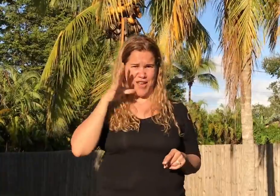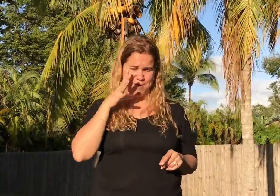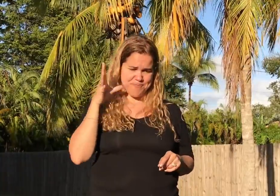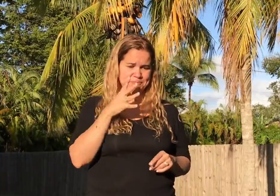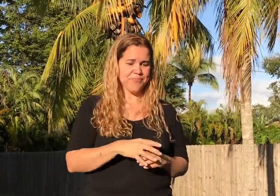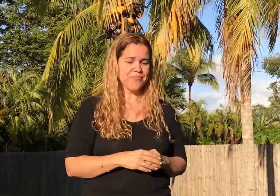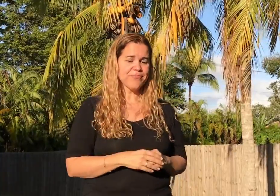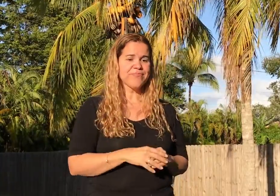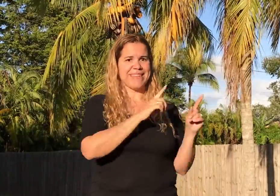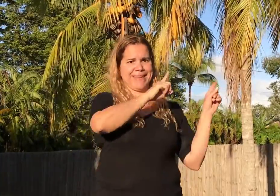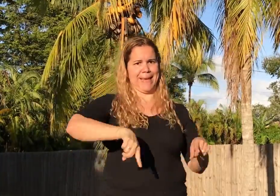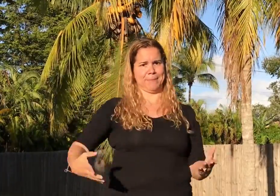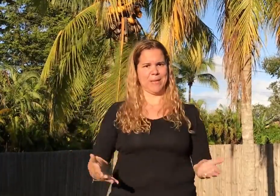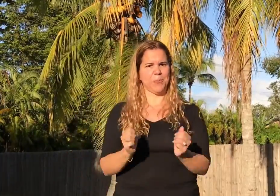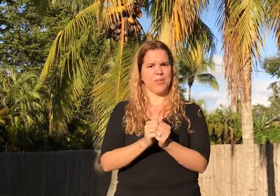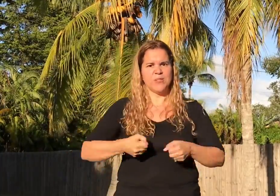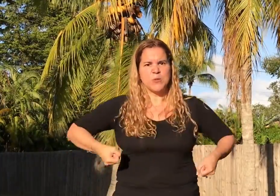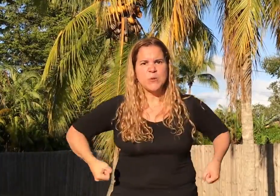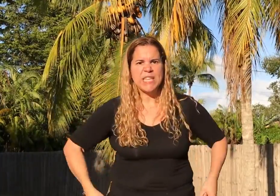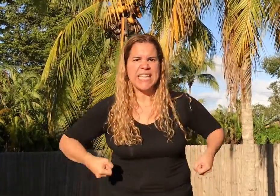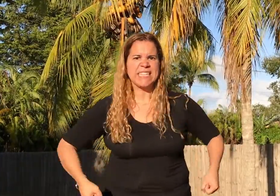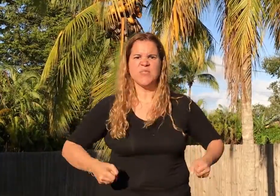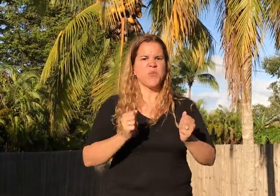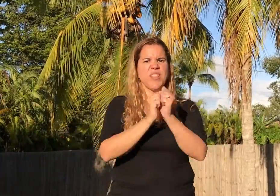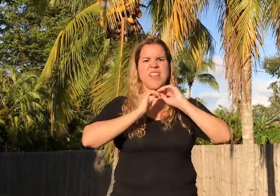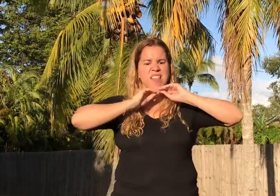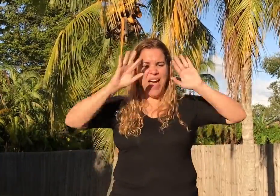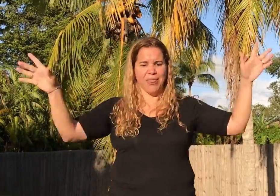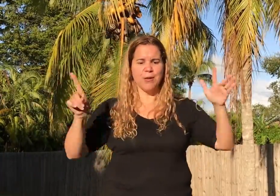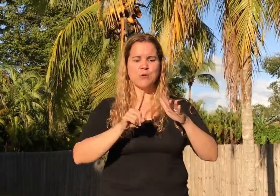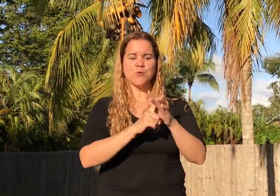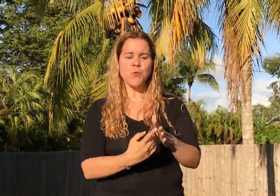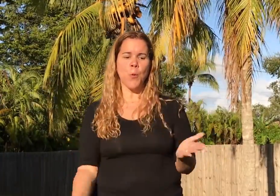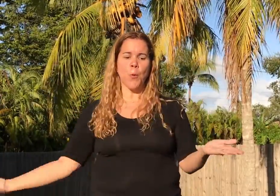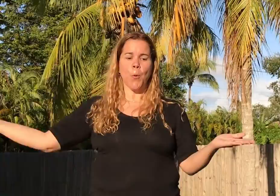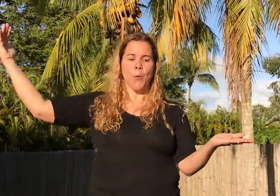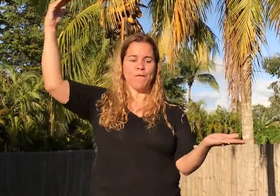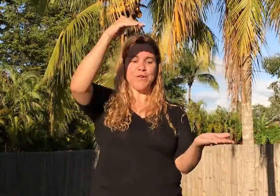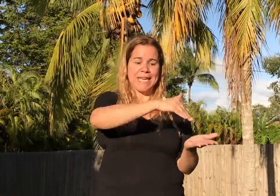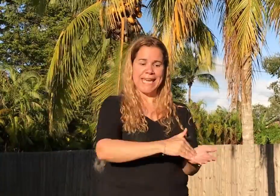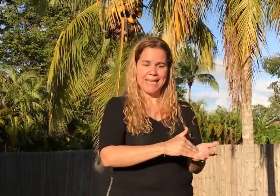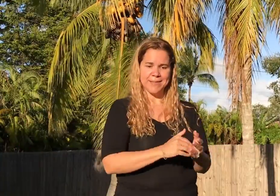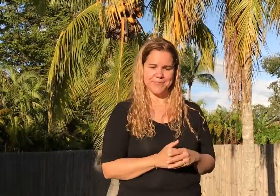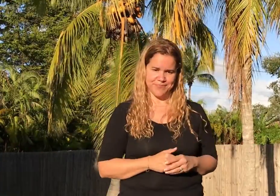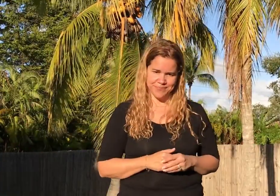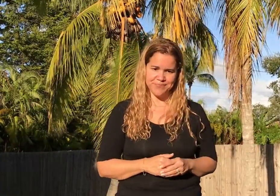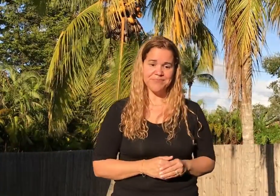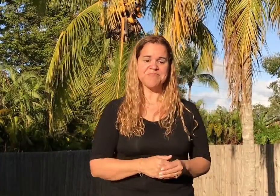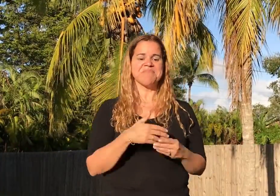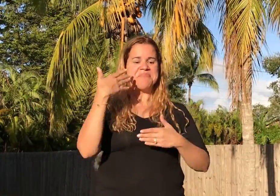He, like so many others that fled Cuba, came to the U.S. to start all over again with nothing but the clothes on his back.